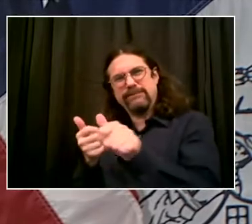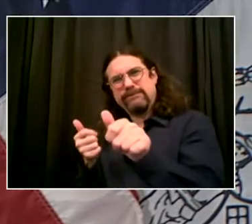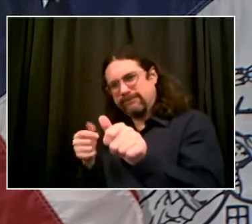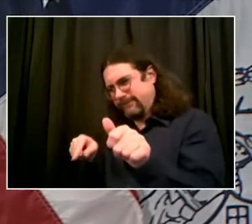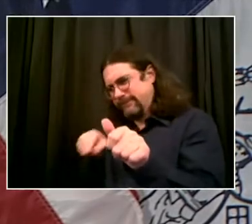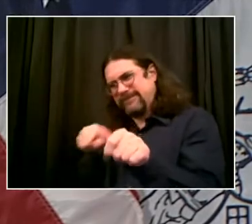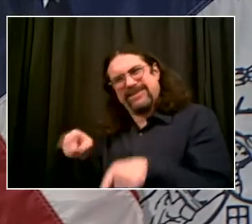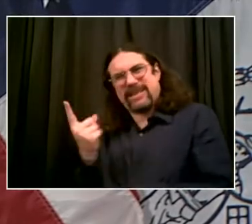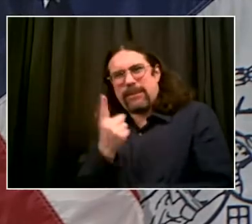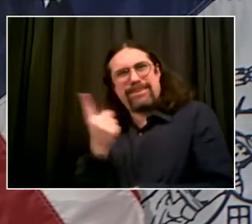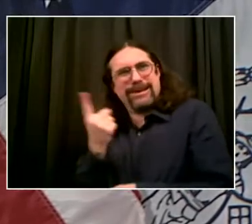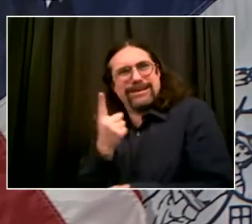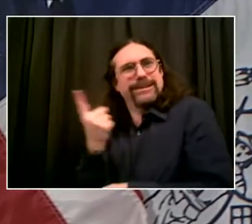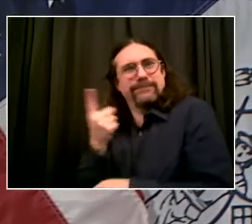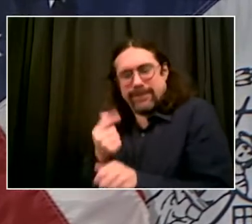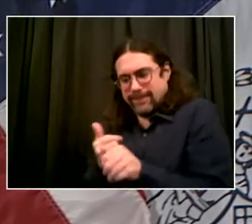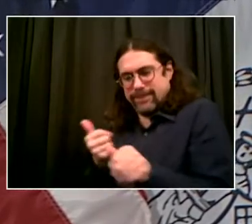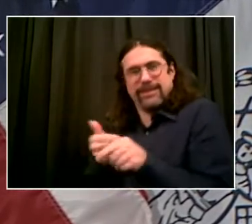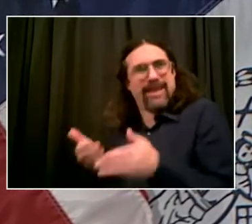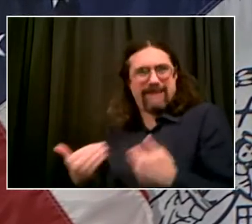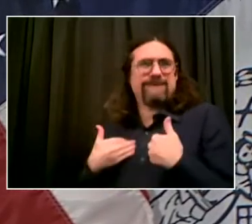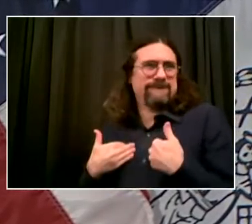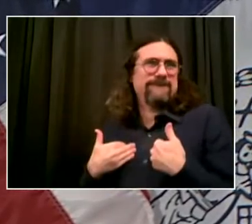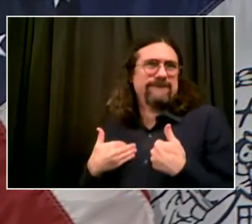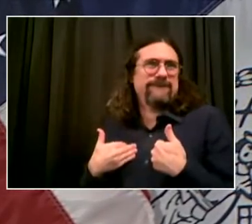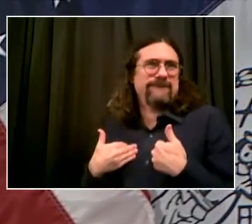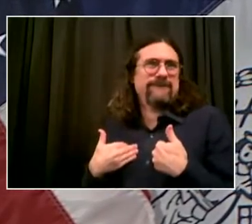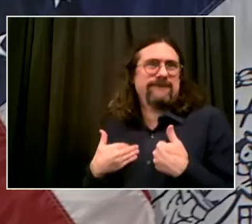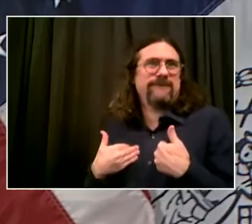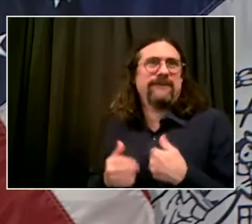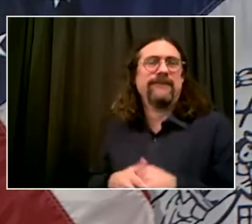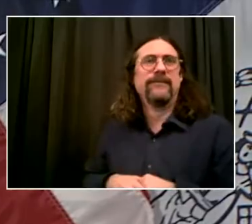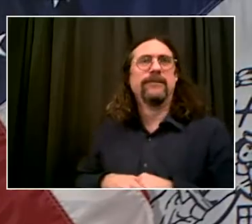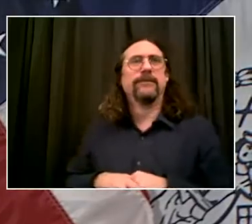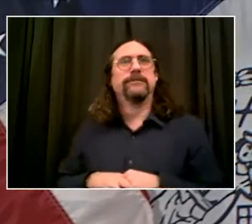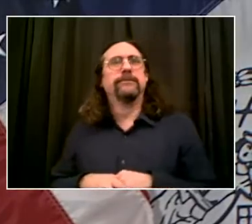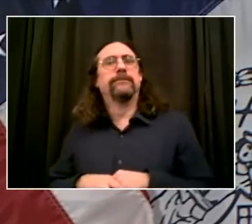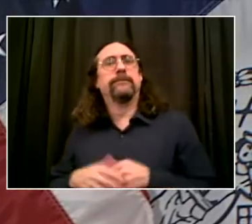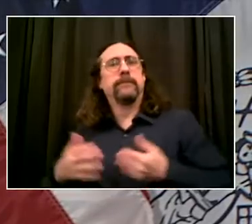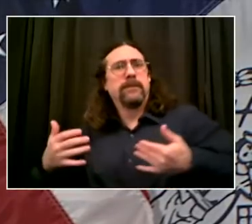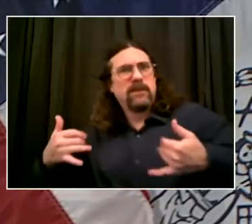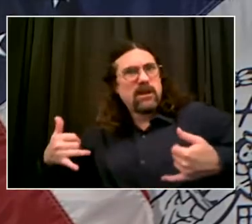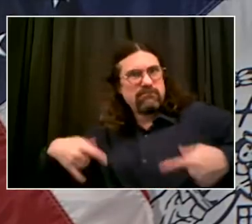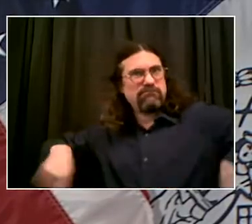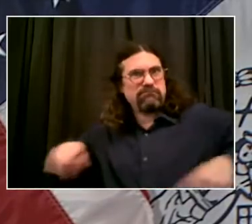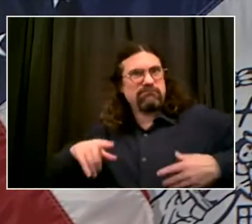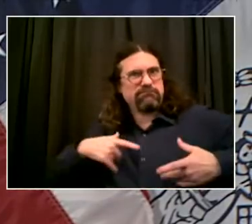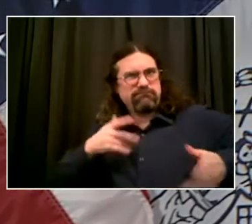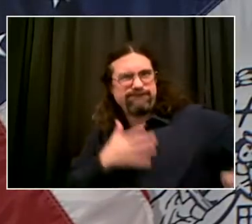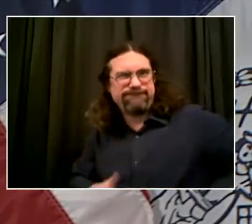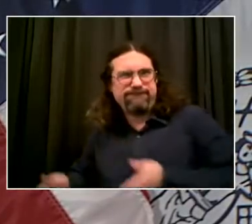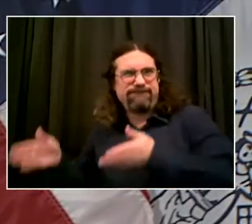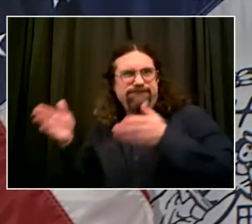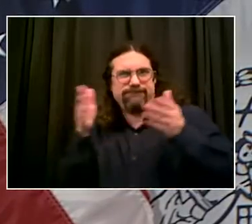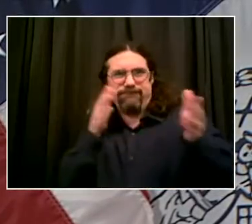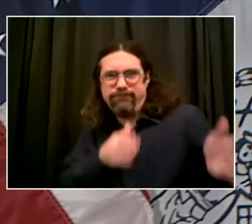THAT MUST BE CLOSED. WE NEED A PLAN TO MAXIMIZE THE ACHIEVEVMEENNOT F OUR STUDENTS SO